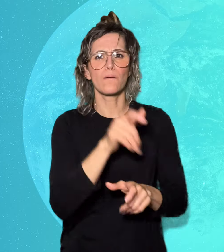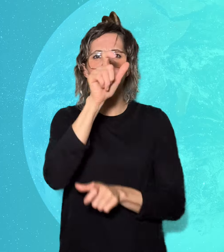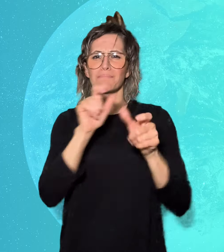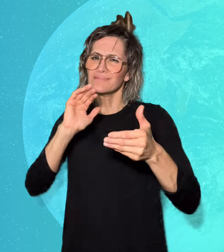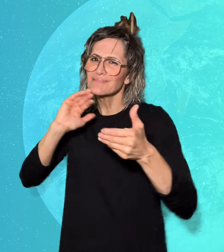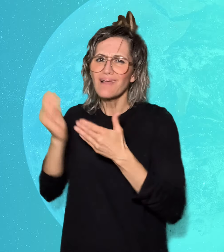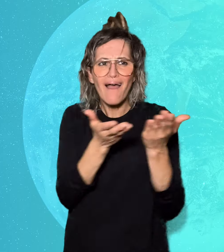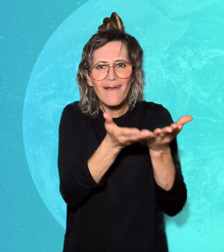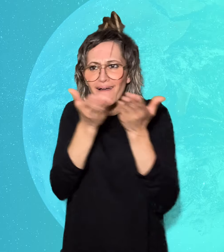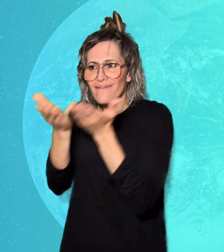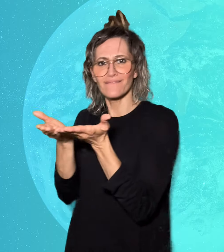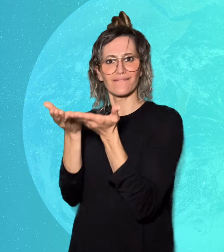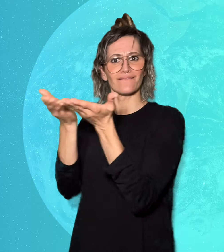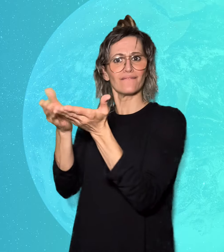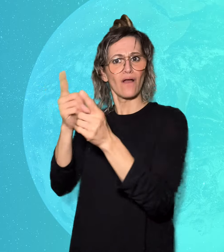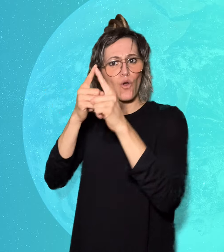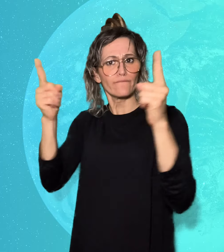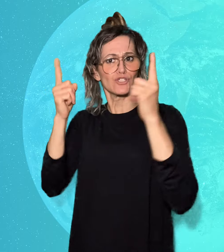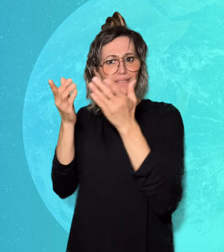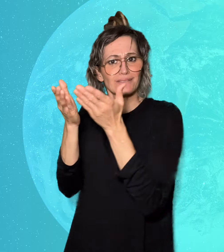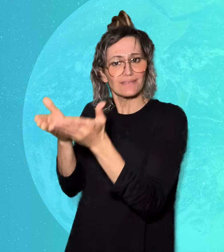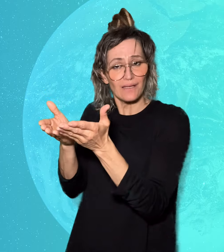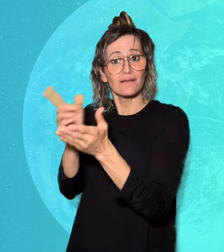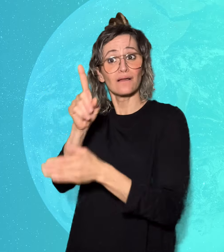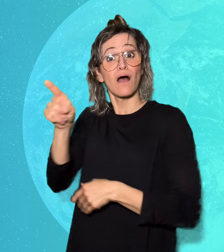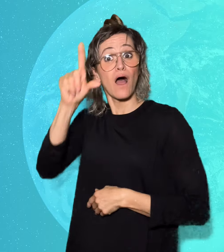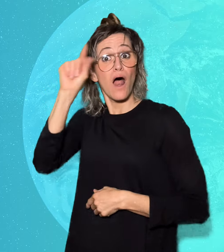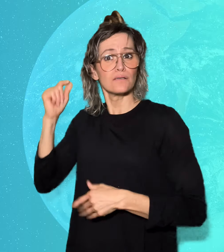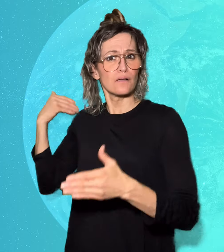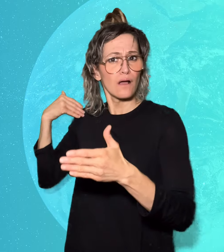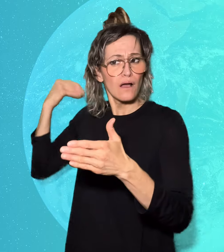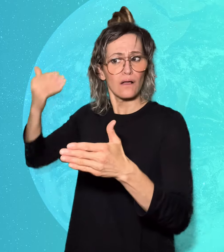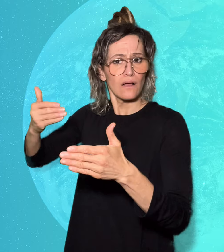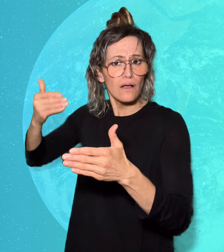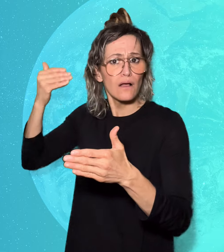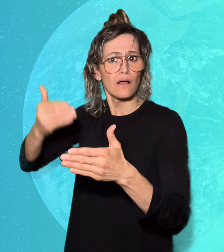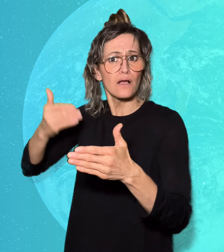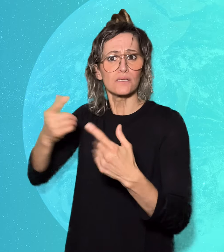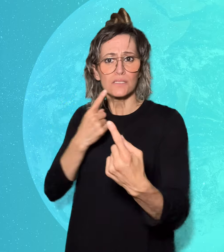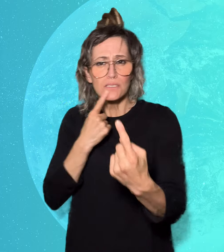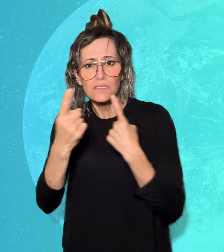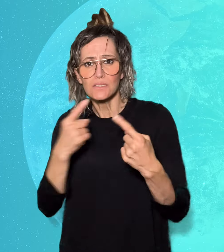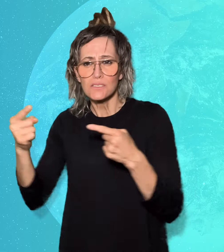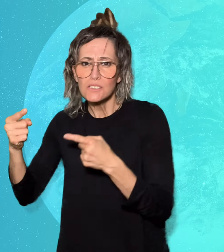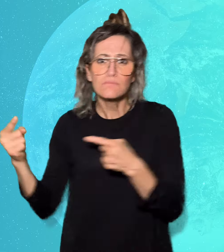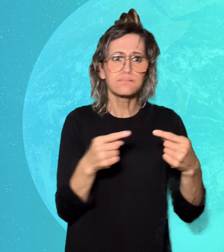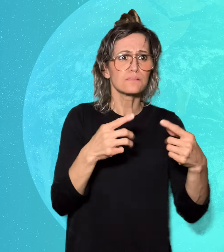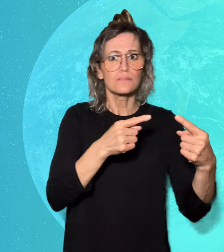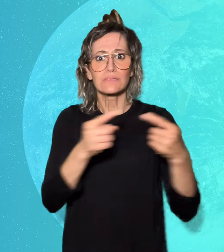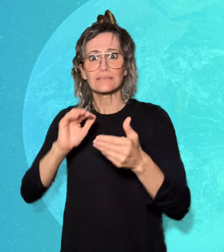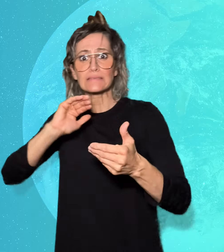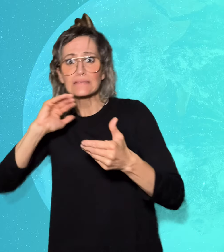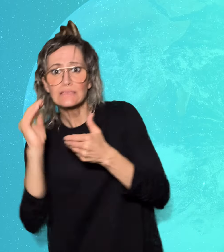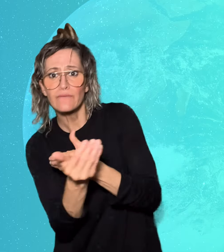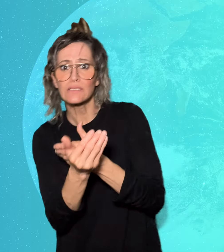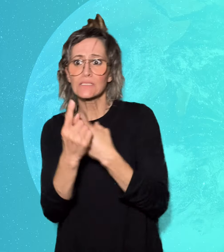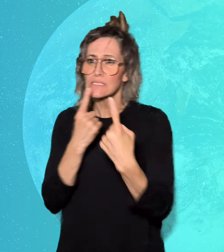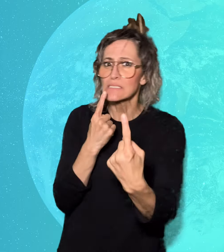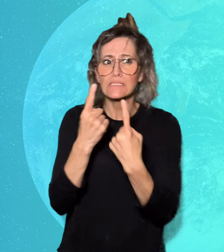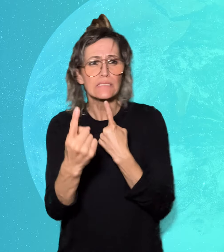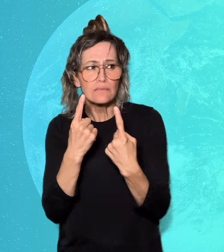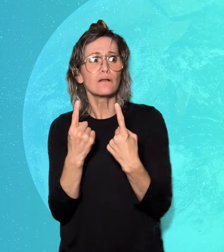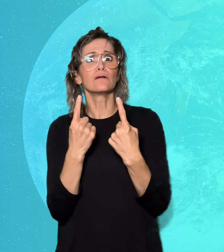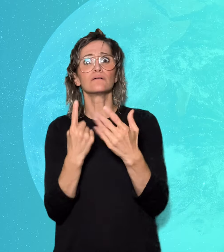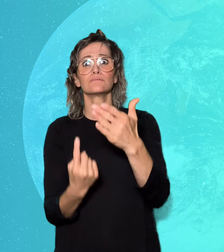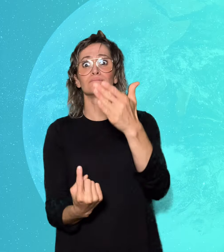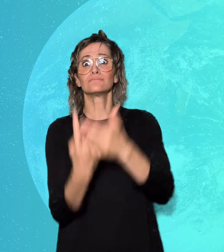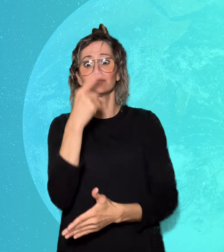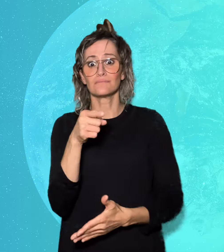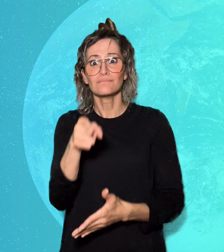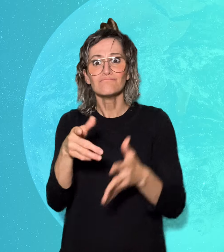the most dangerous campus adds to the ongoing discourse about safety